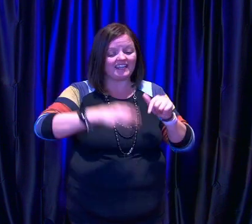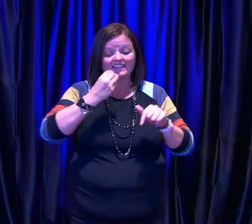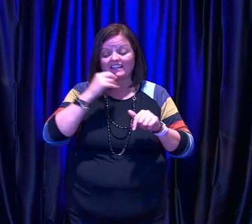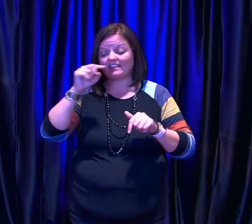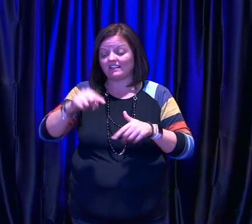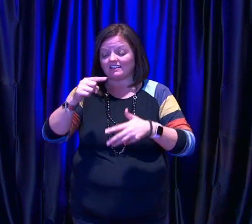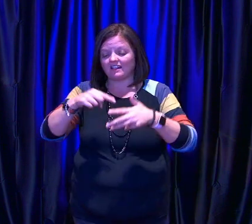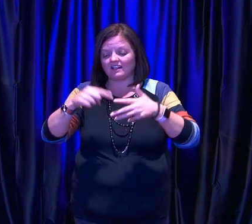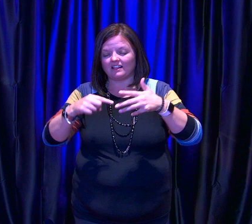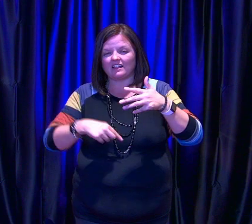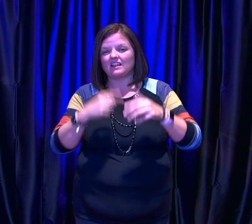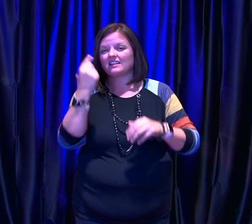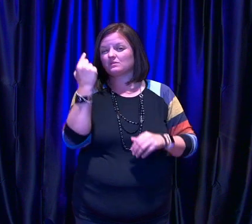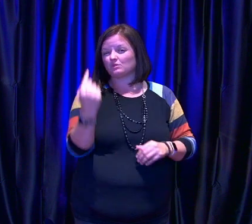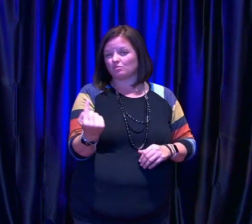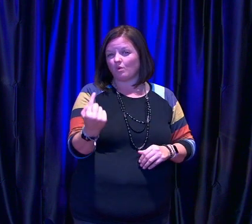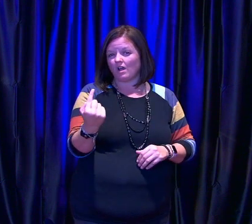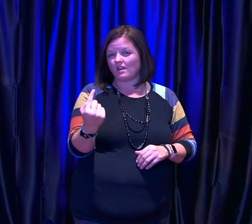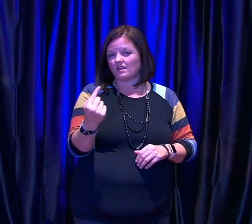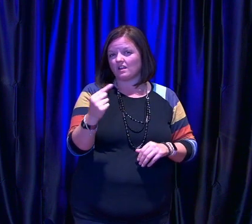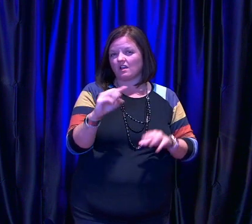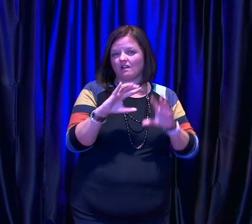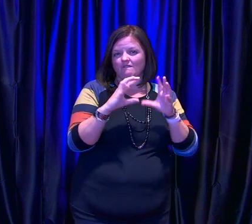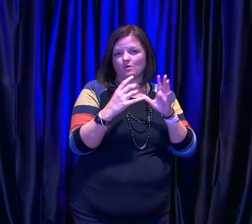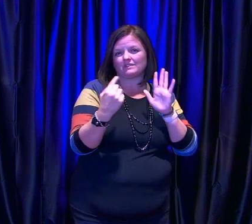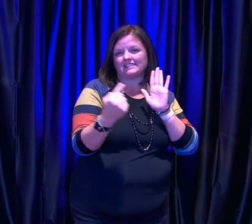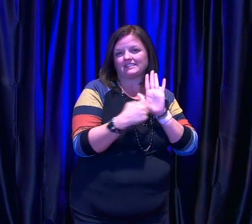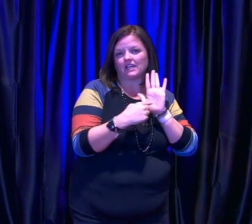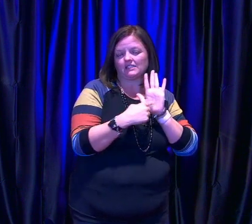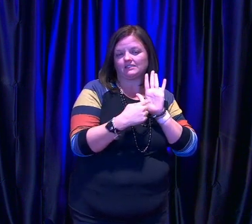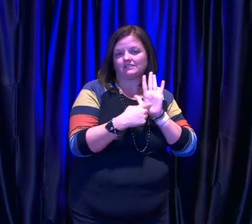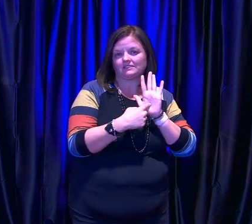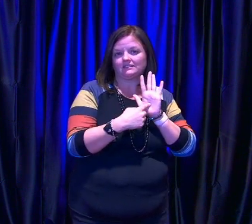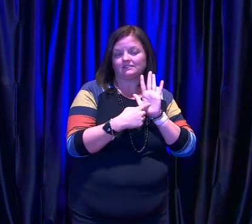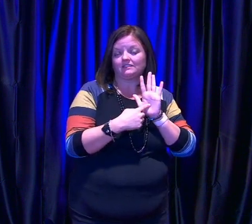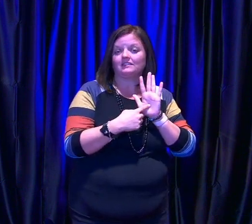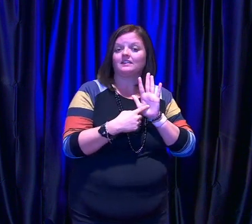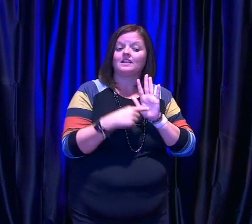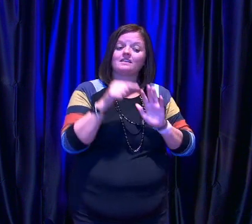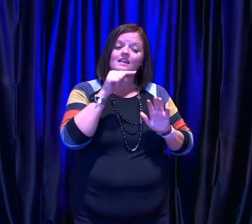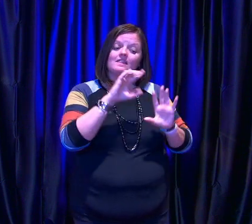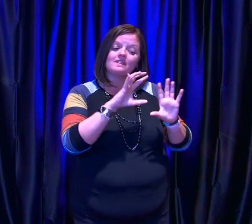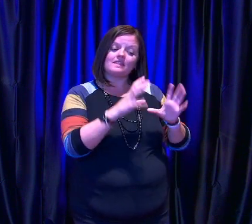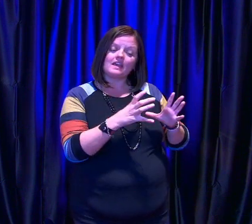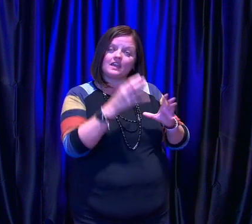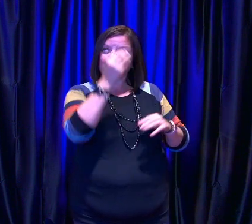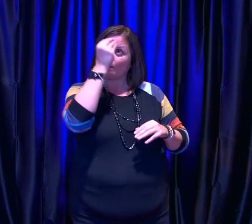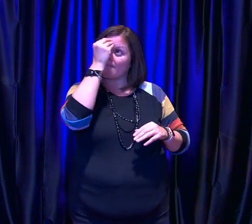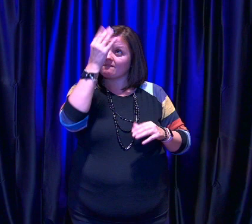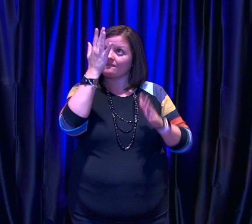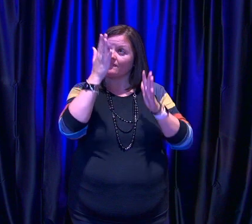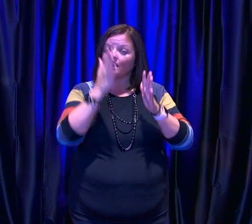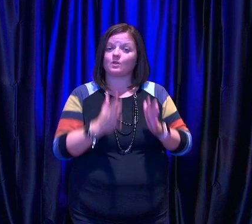this was one of those signs that they were followers they were God's